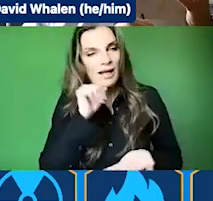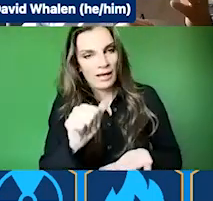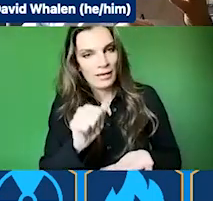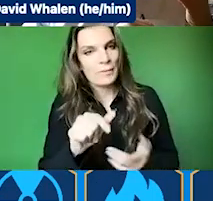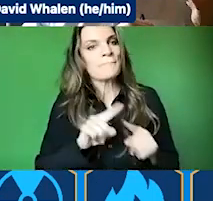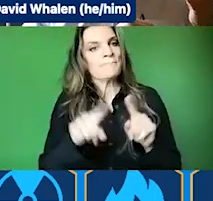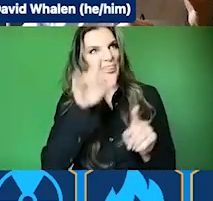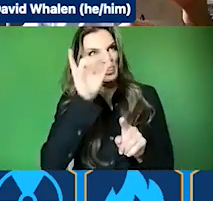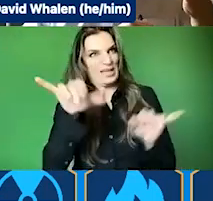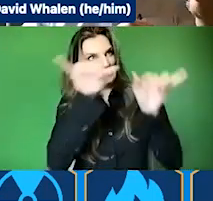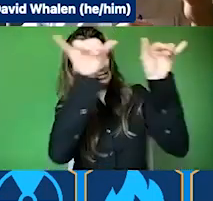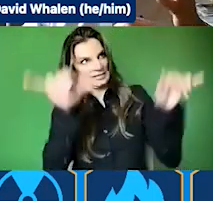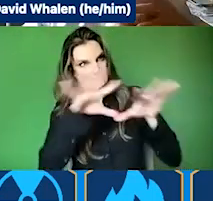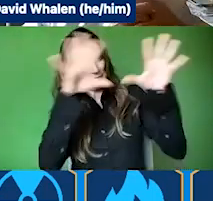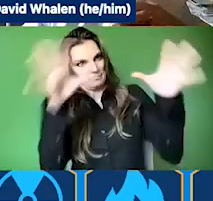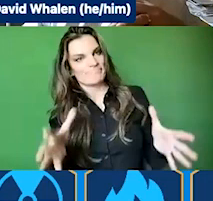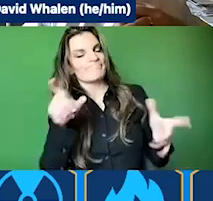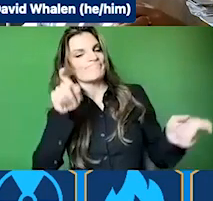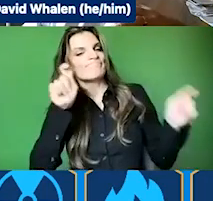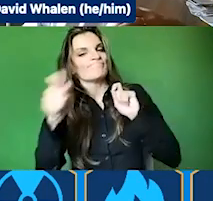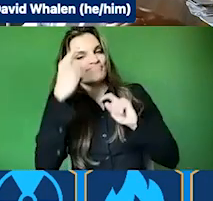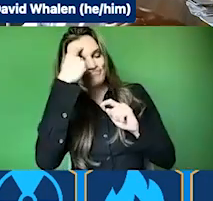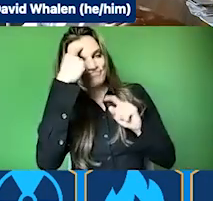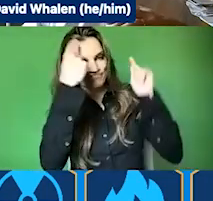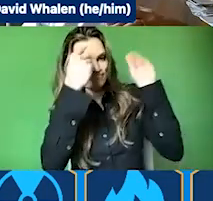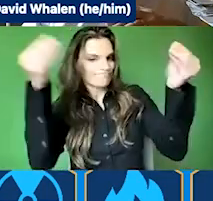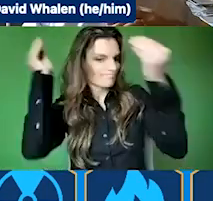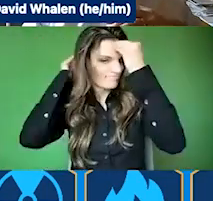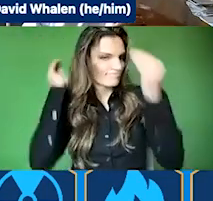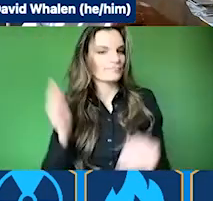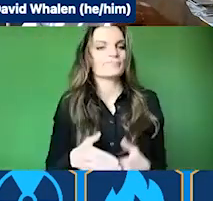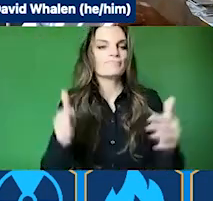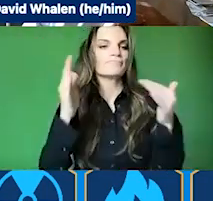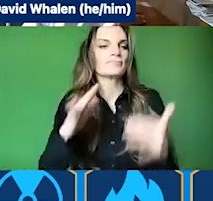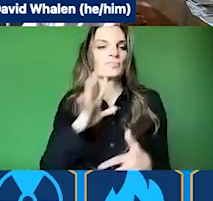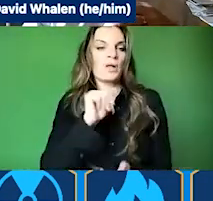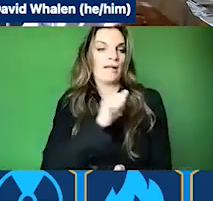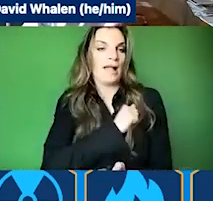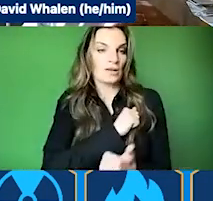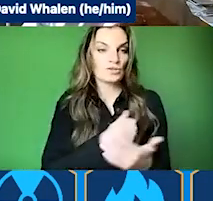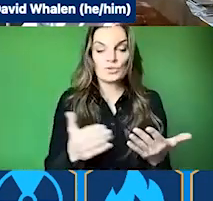Well attitude and this is a C.D.C. break down here. Attitude. Starts with attitude.